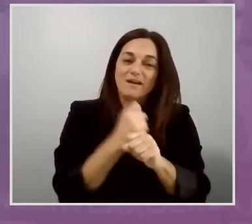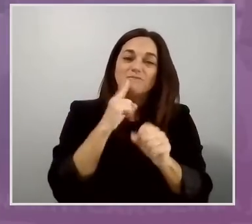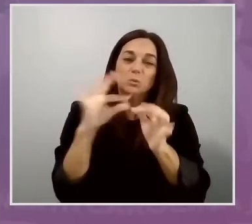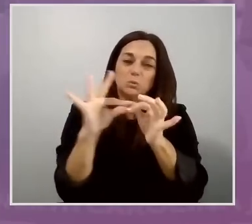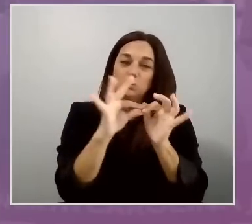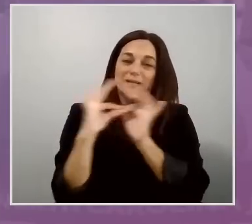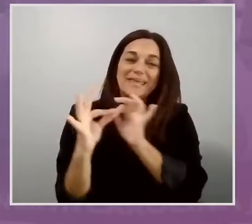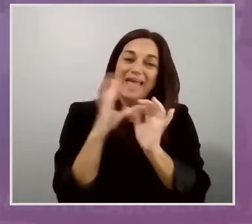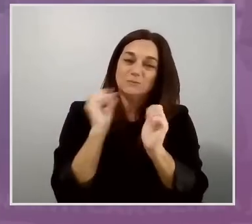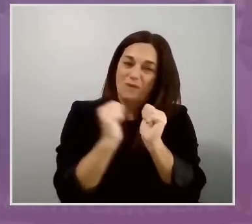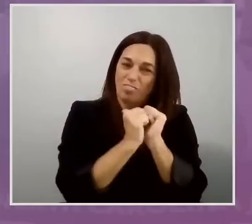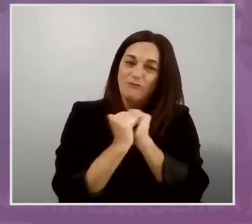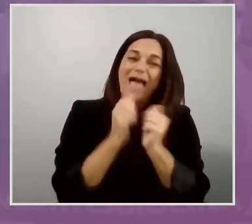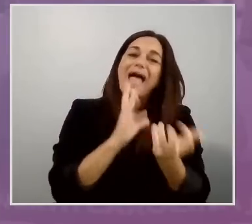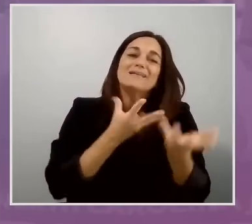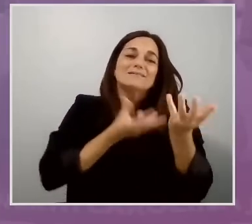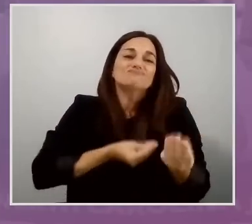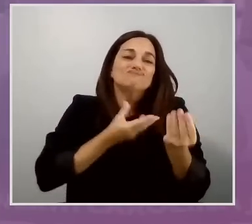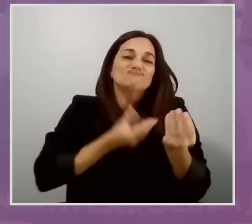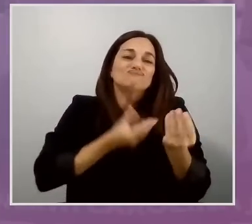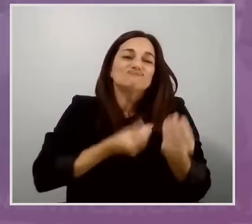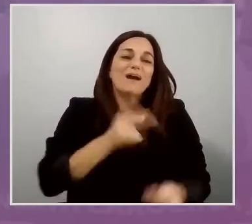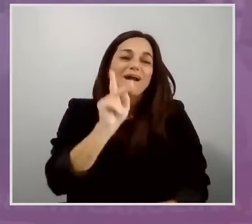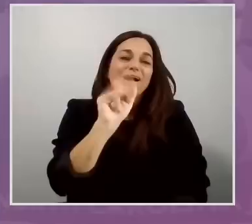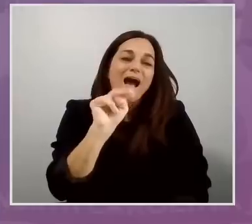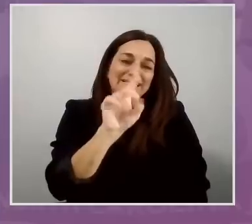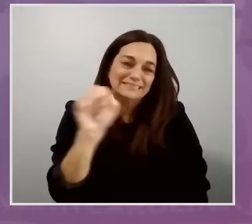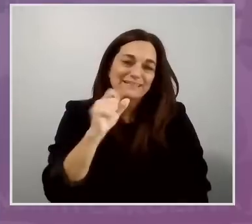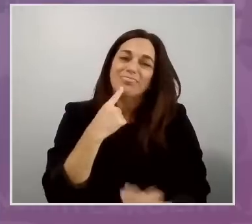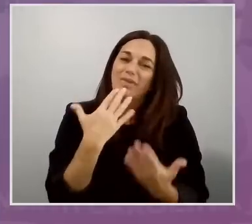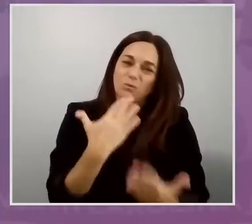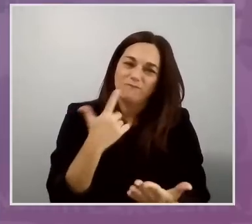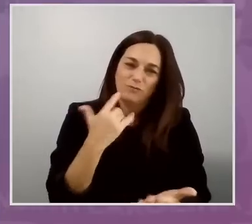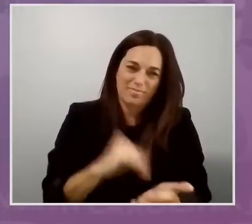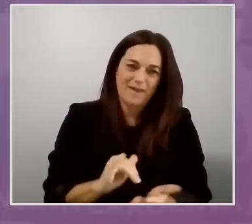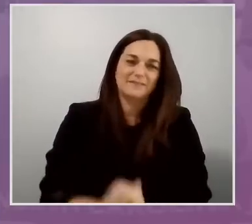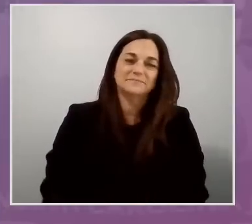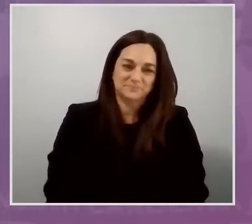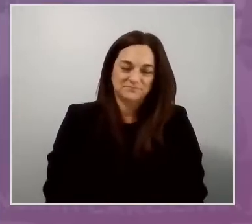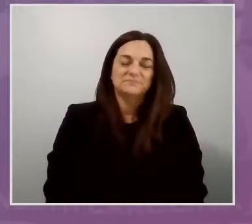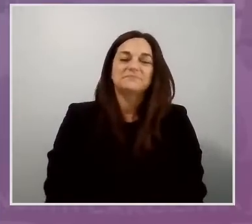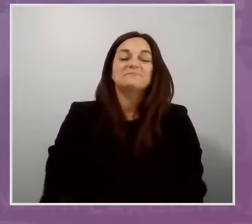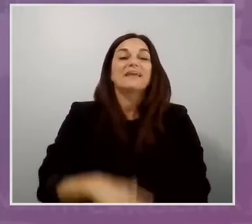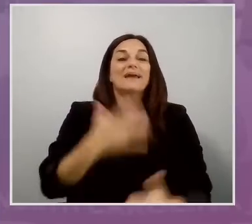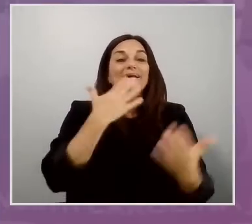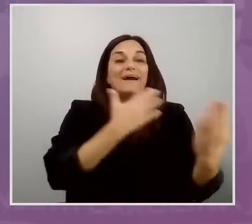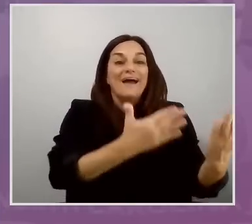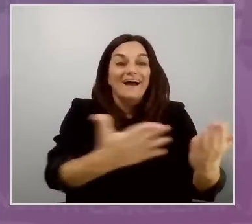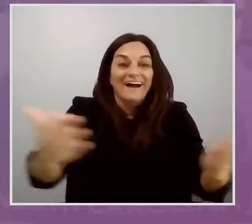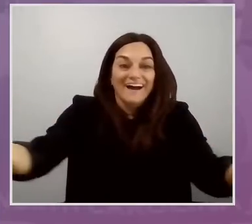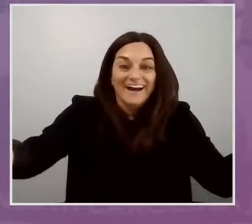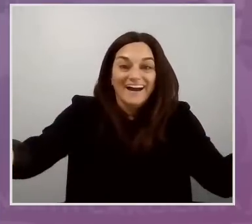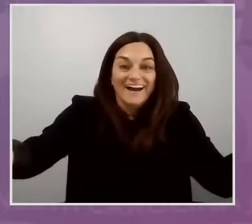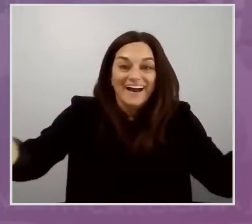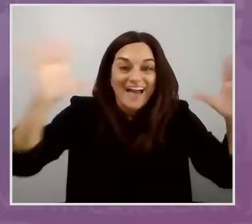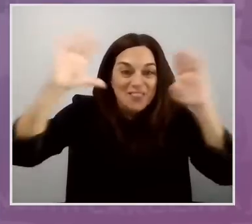MANY THINGS BUT CAN ALWAYS FIGHT FOR UNITY AND TOGETHERNESS AND KINDNESS.